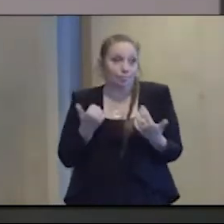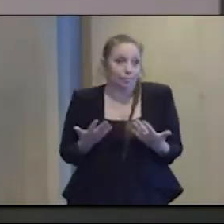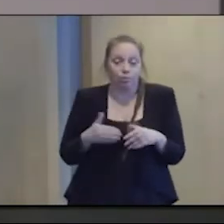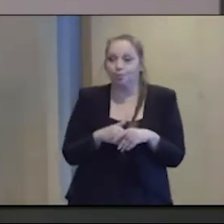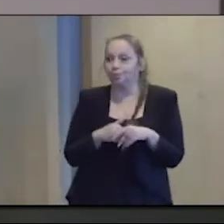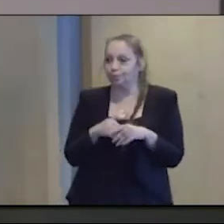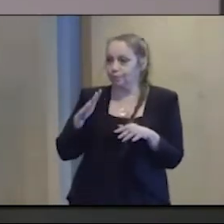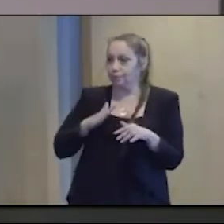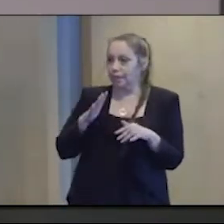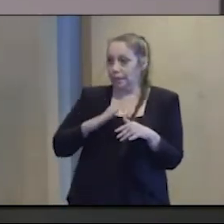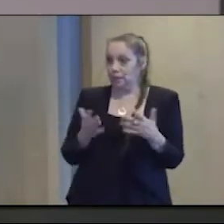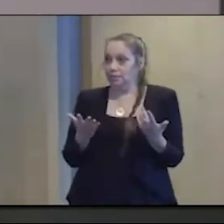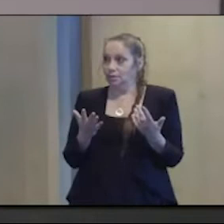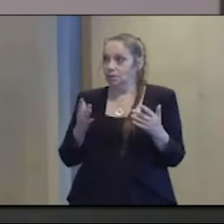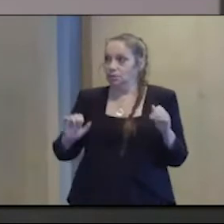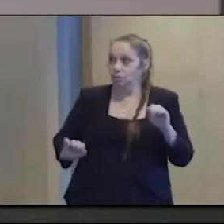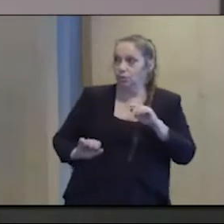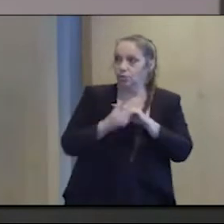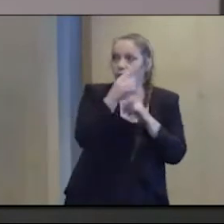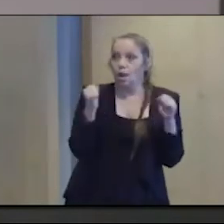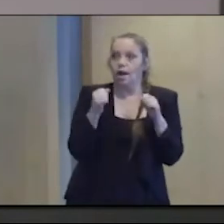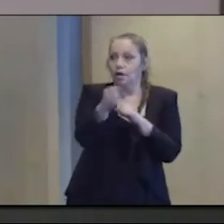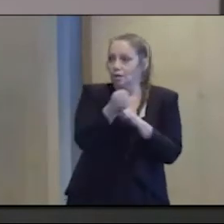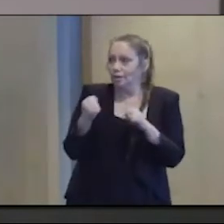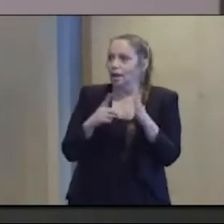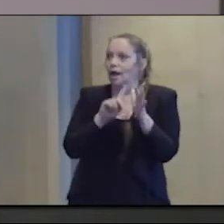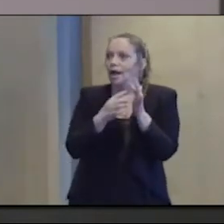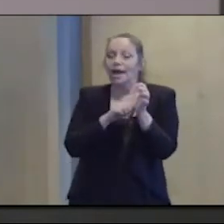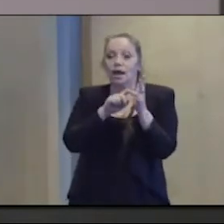require us to cast out our refrigerators and our air conditioners and move completely away from